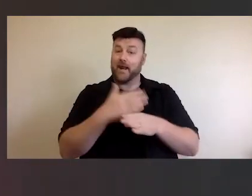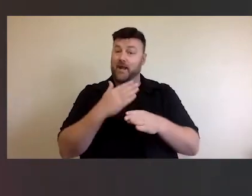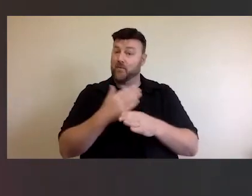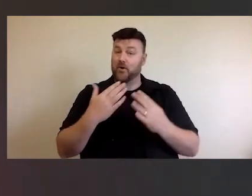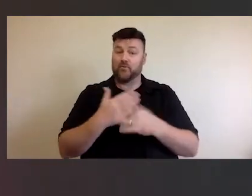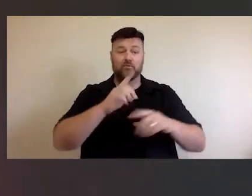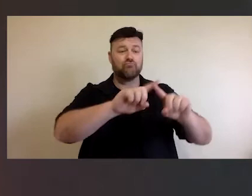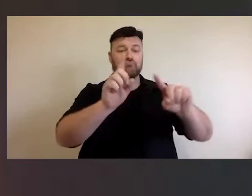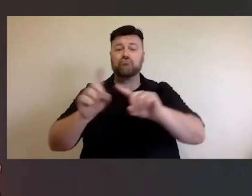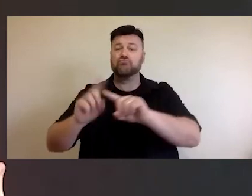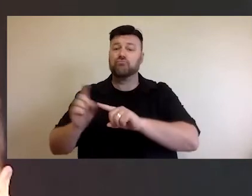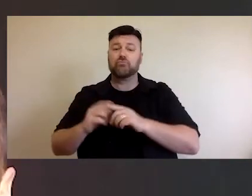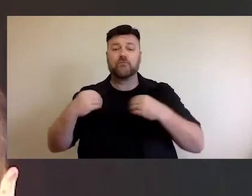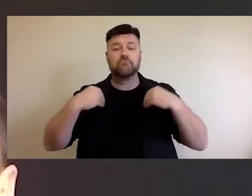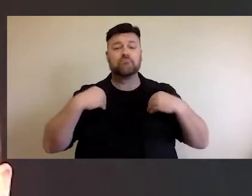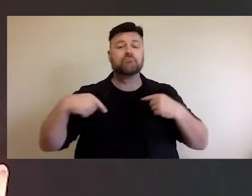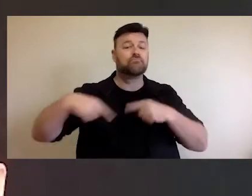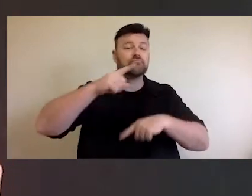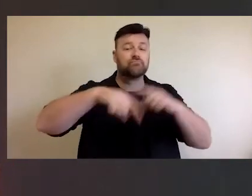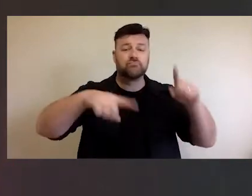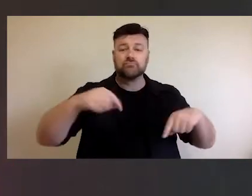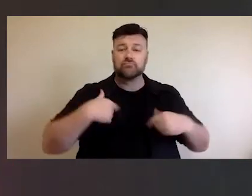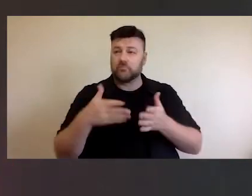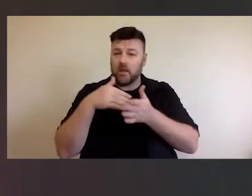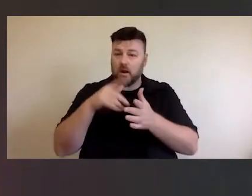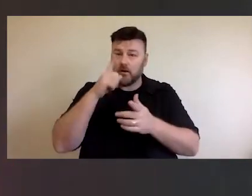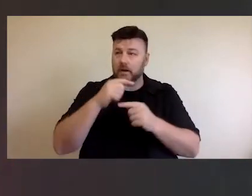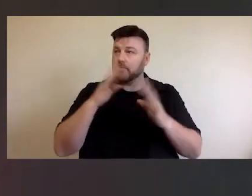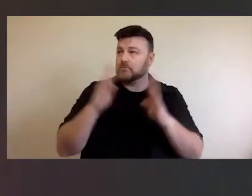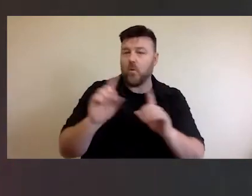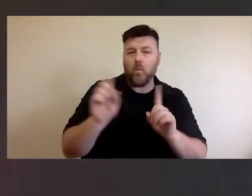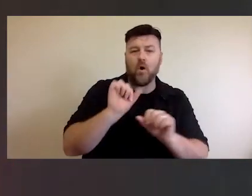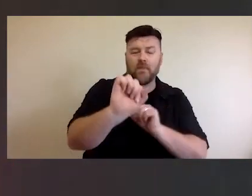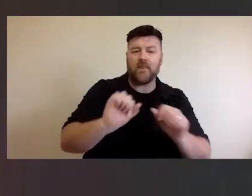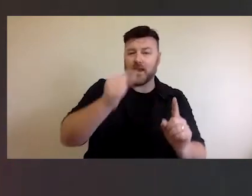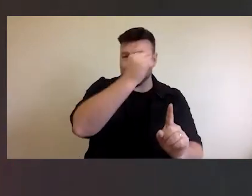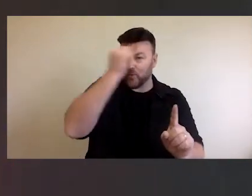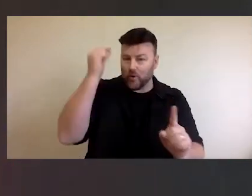organisations together around their purpose and social impact. He's a